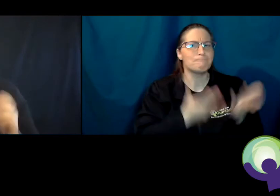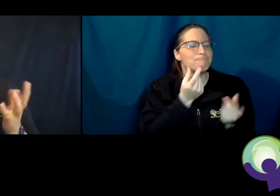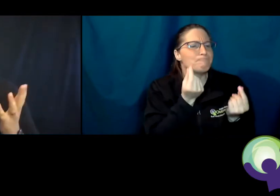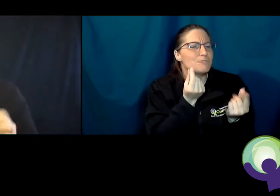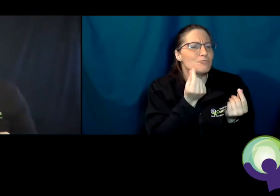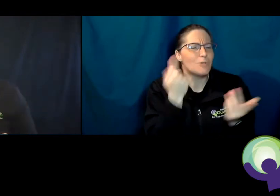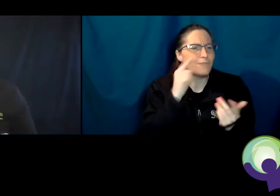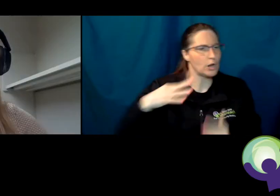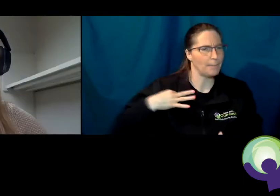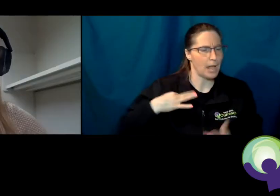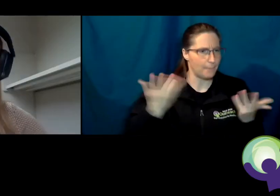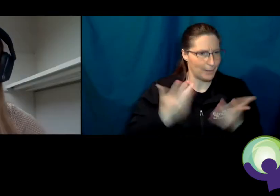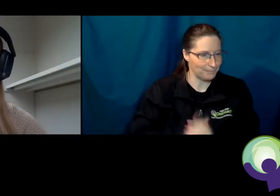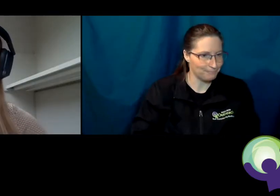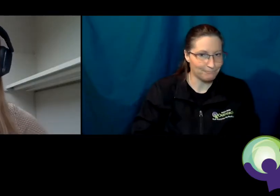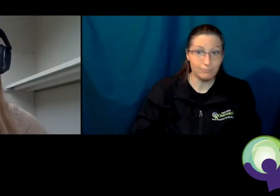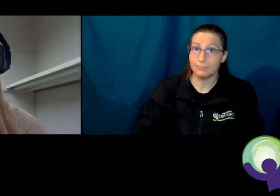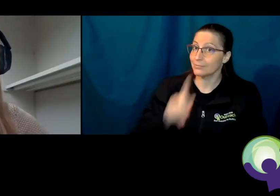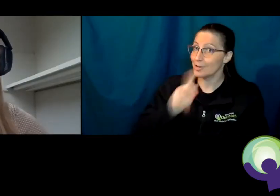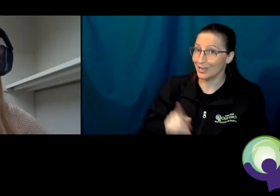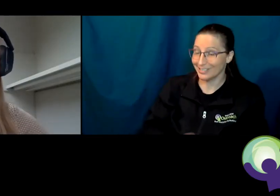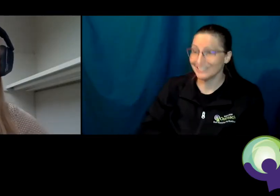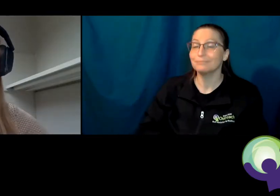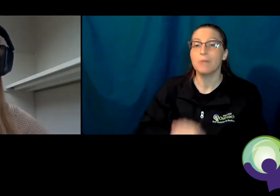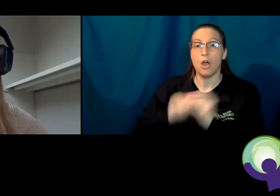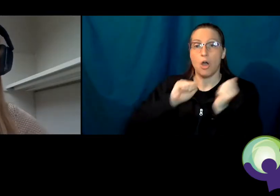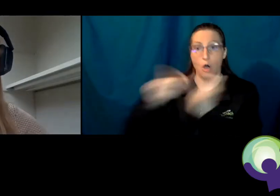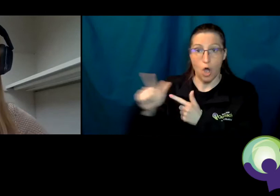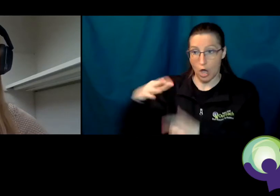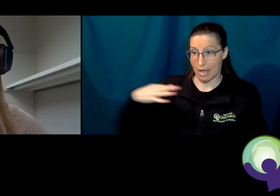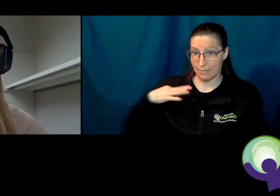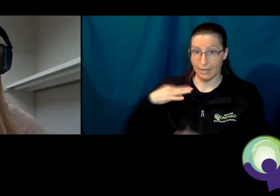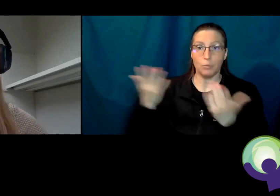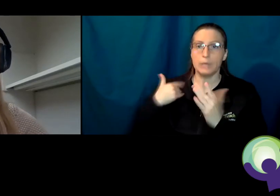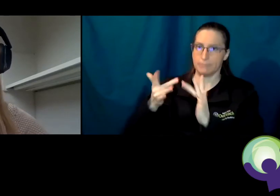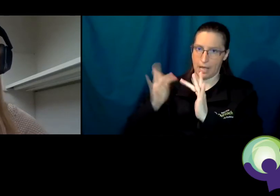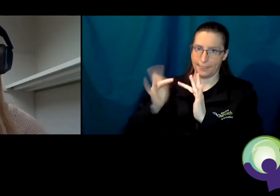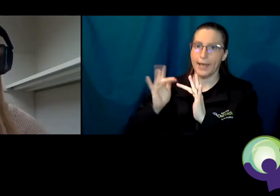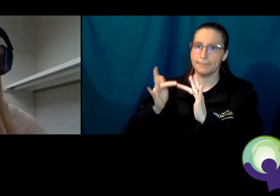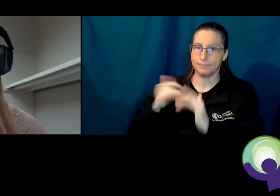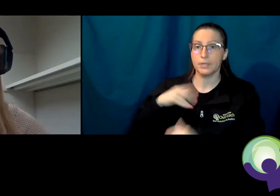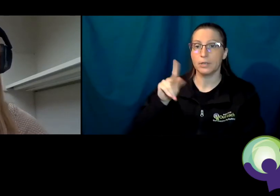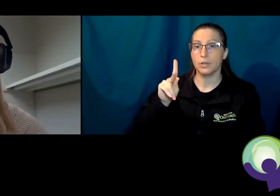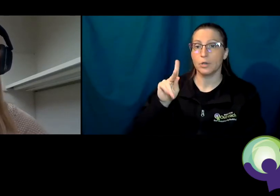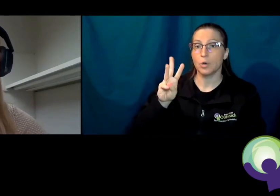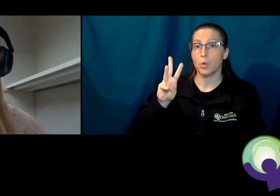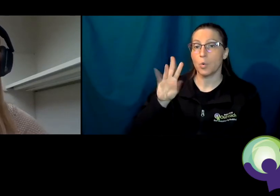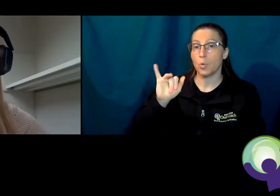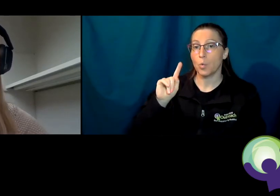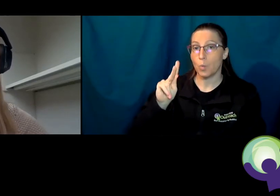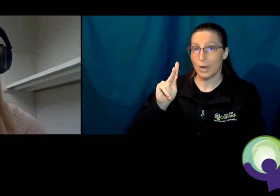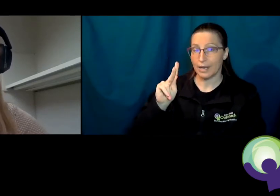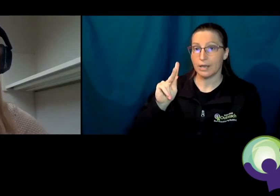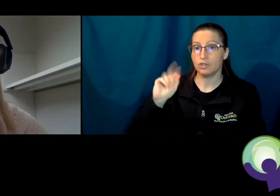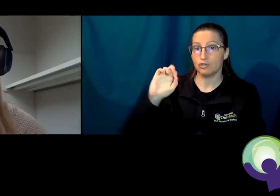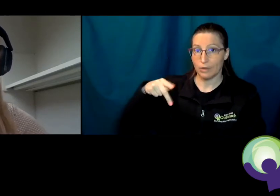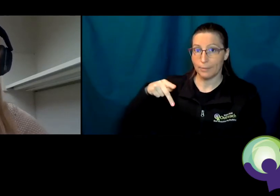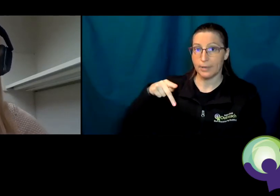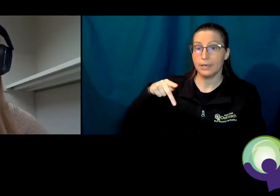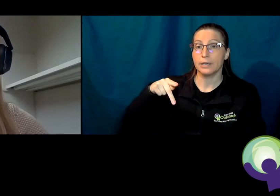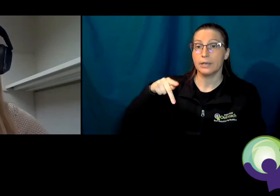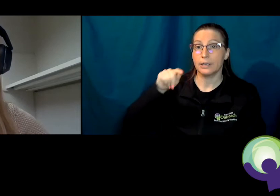Jordenne: Absolutely! All of our applications are online at KwikTrip.jobs and you can